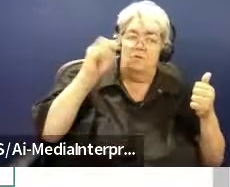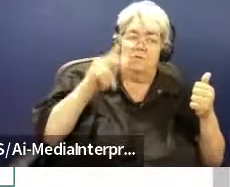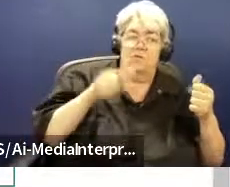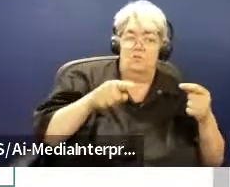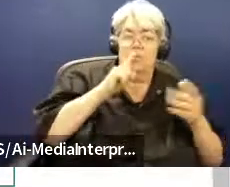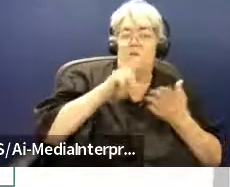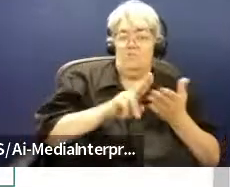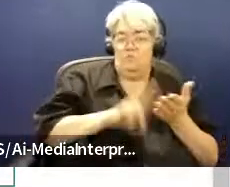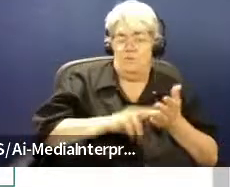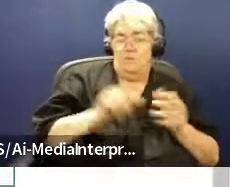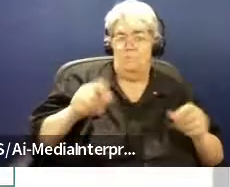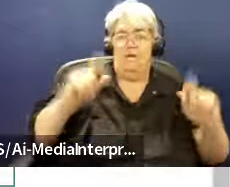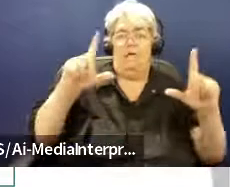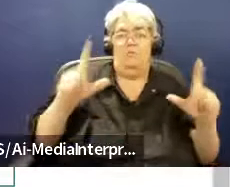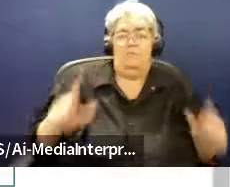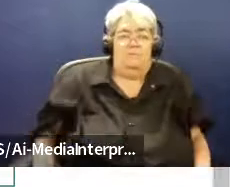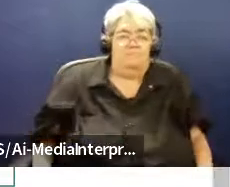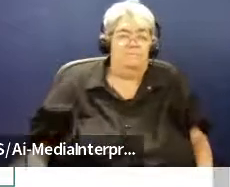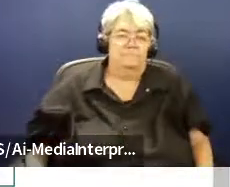We will